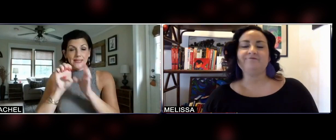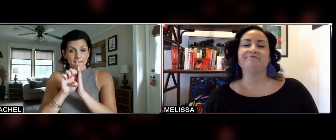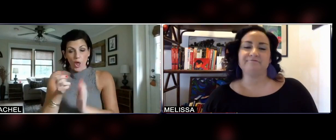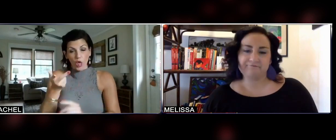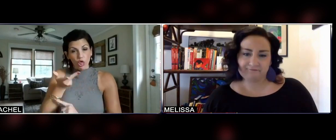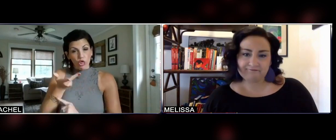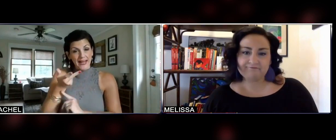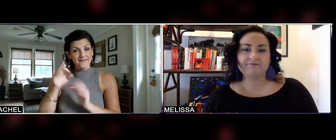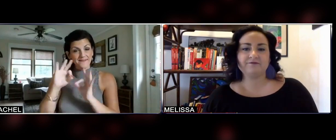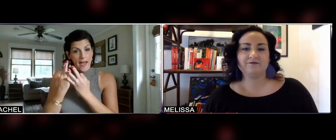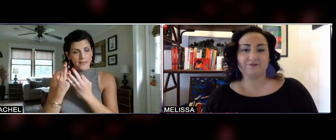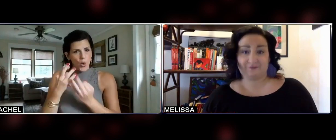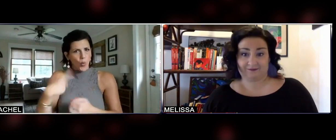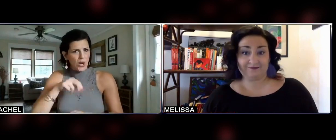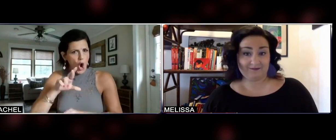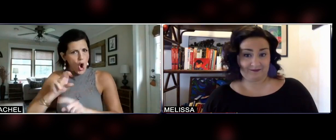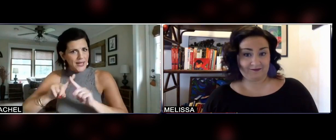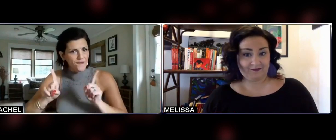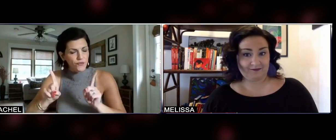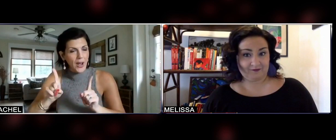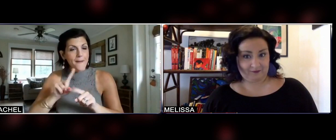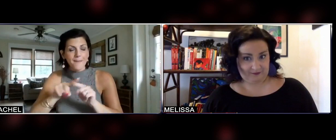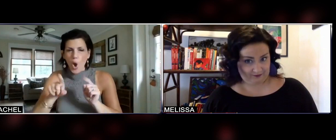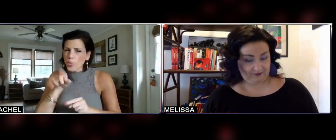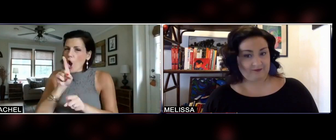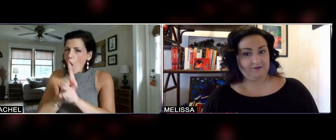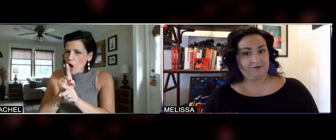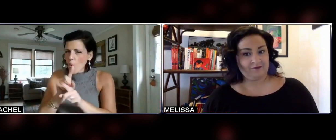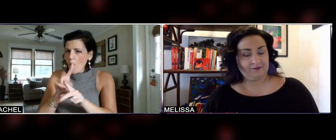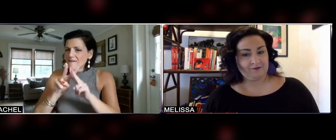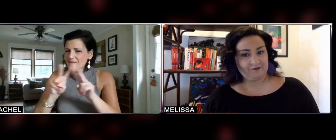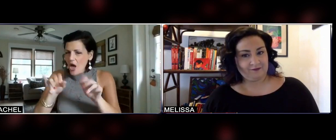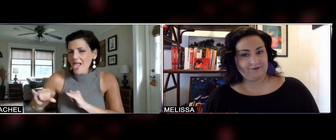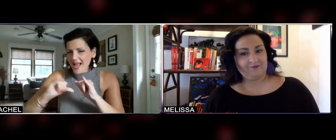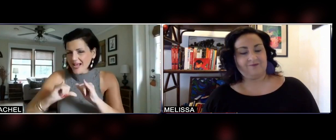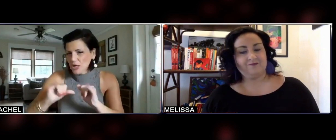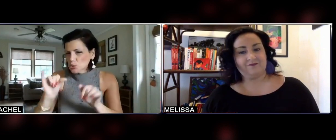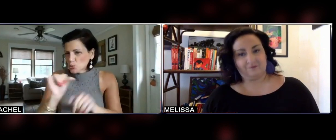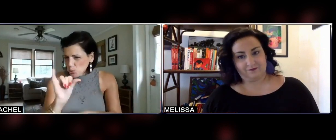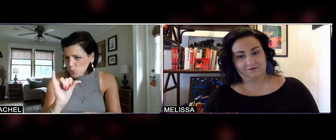For example, the three families are all different, but we are also all very alike as well.